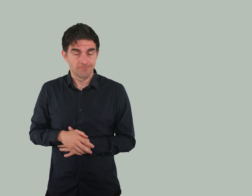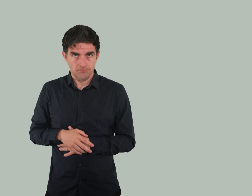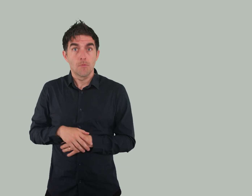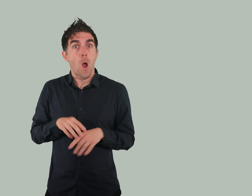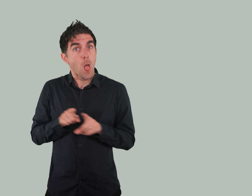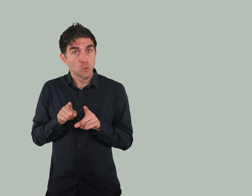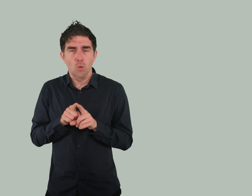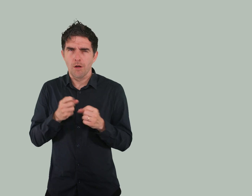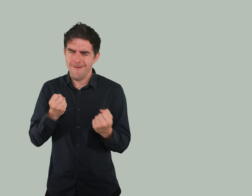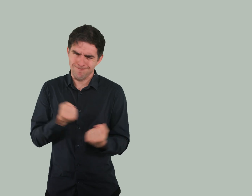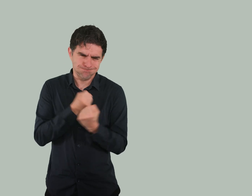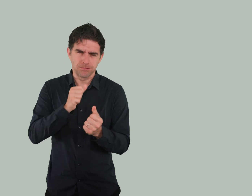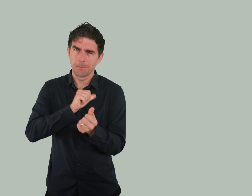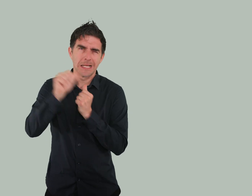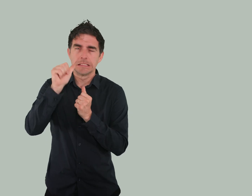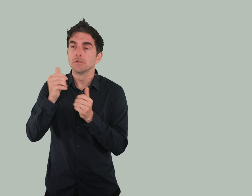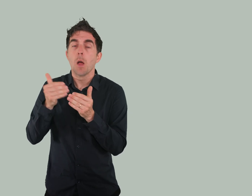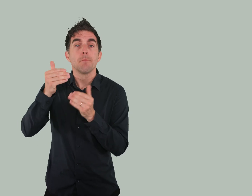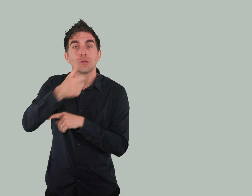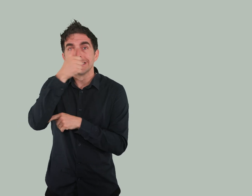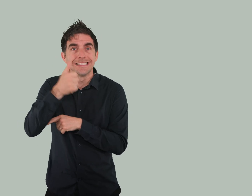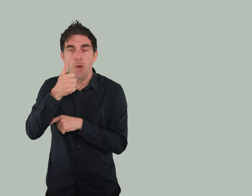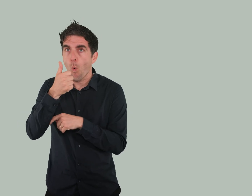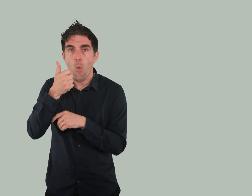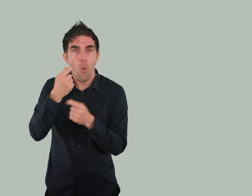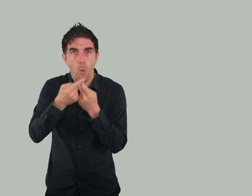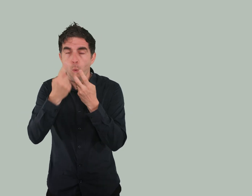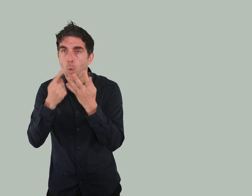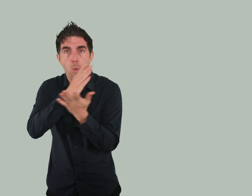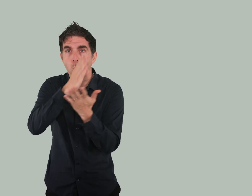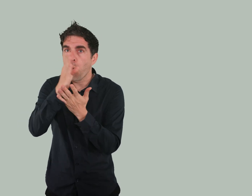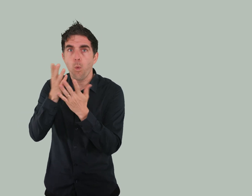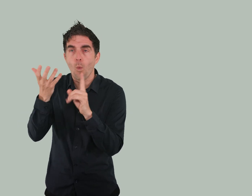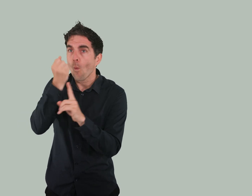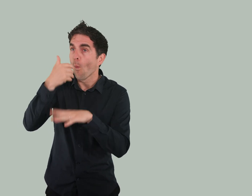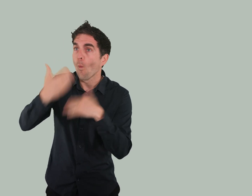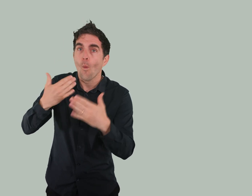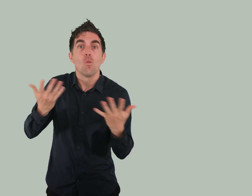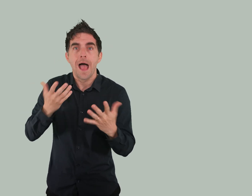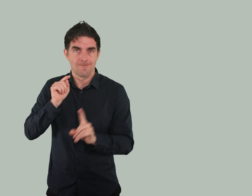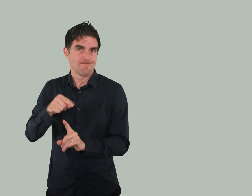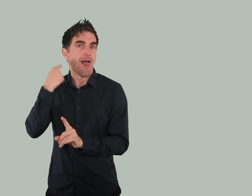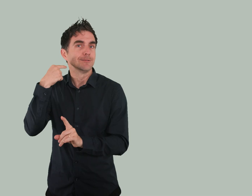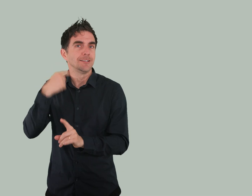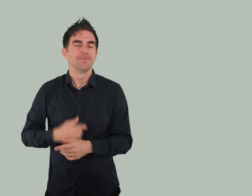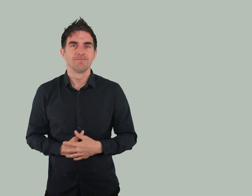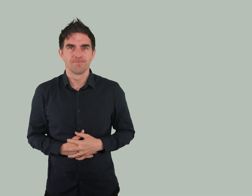and the strongest post-16 destination outcomes.